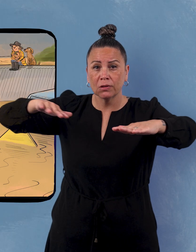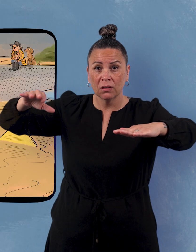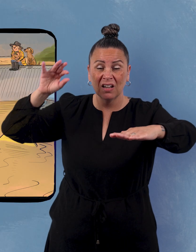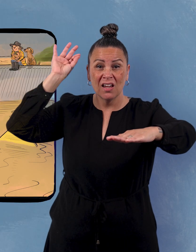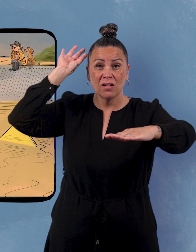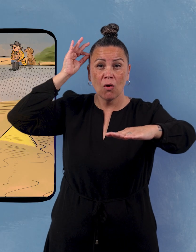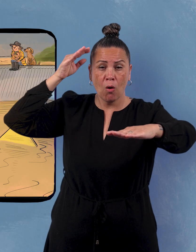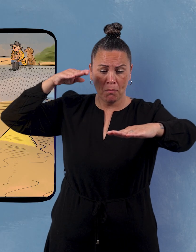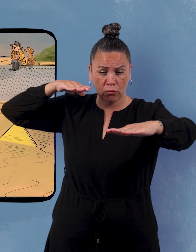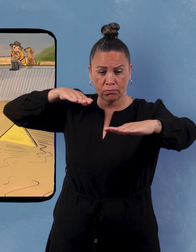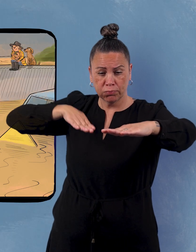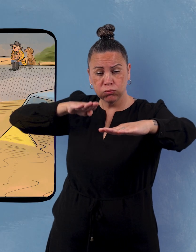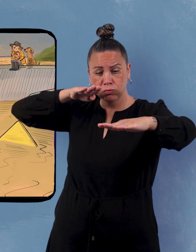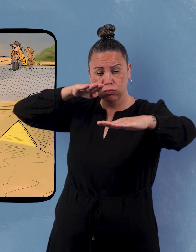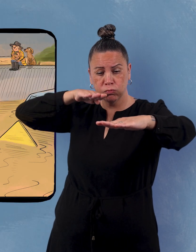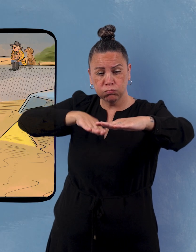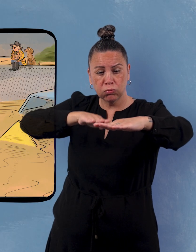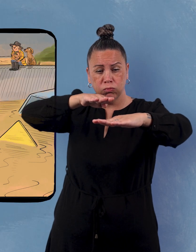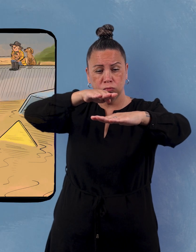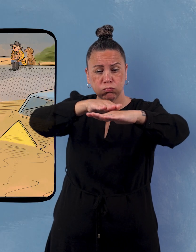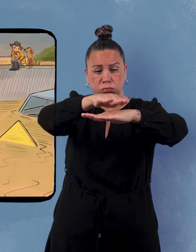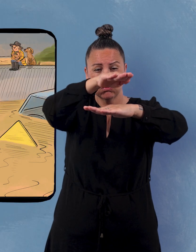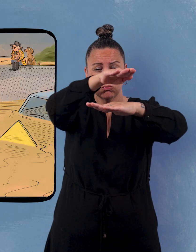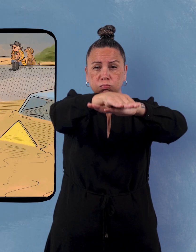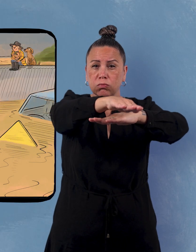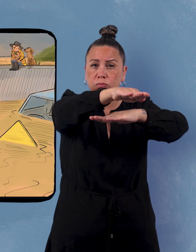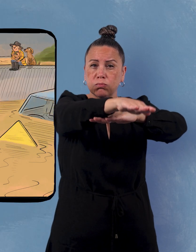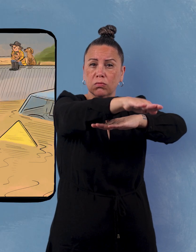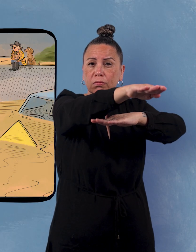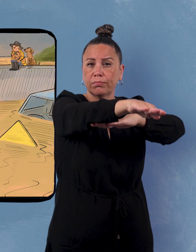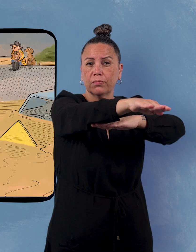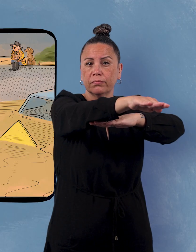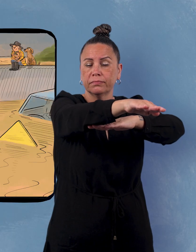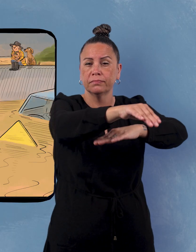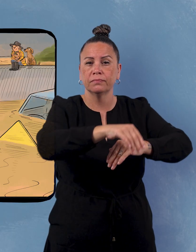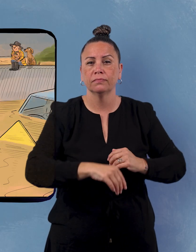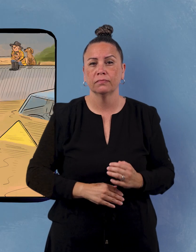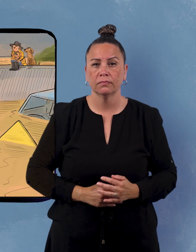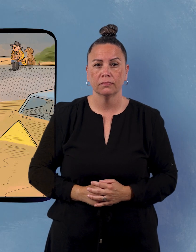Dinghies race in and it's off to higher ground.